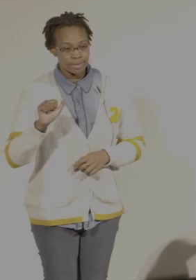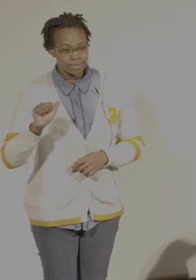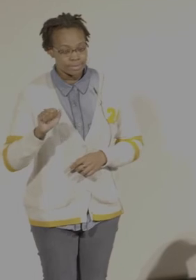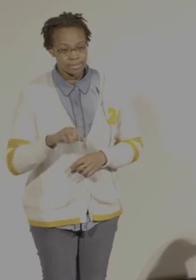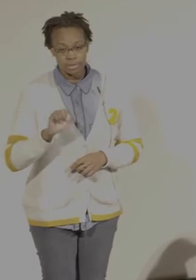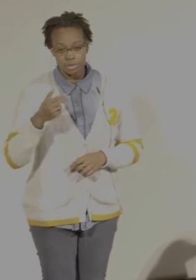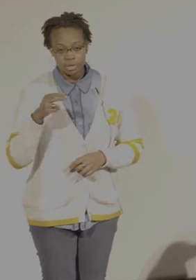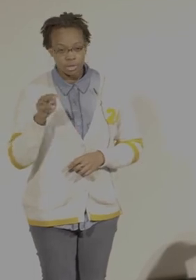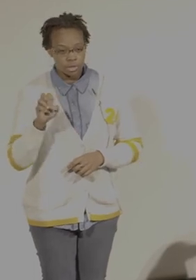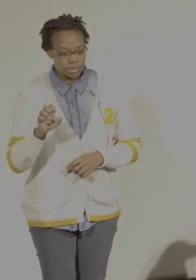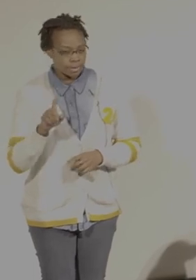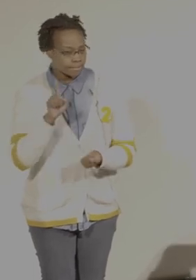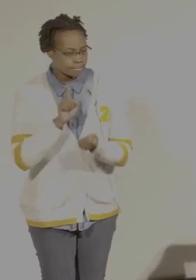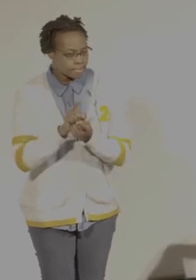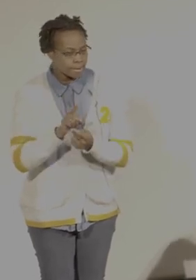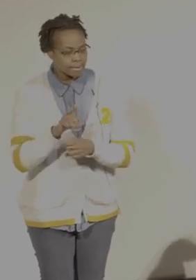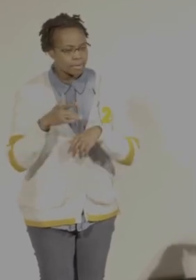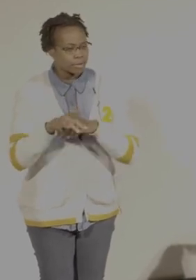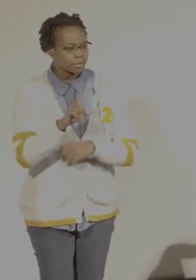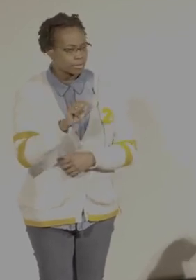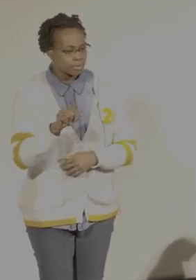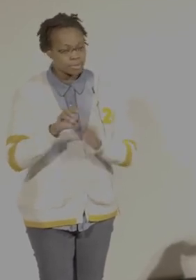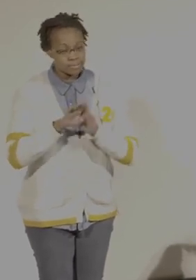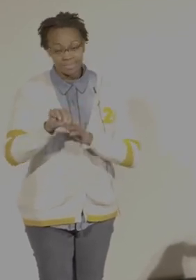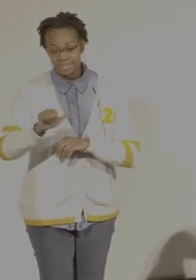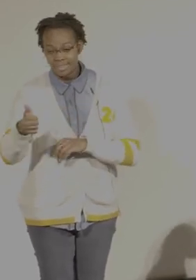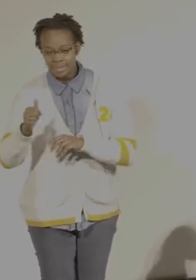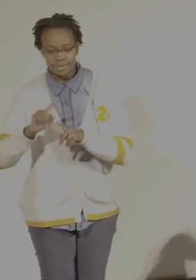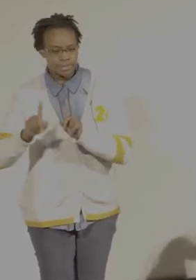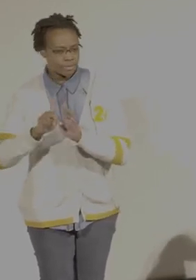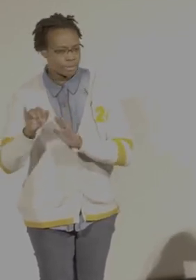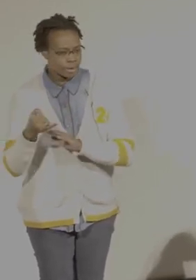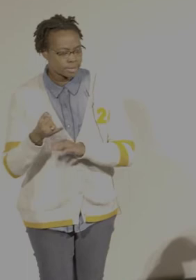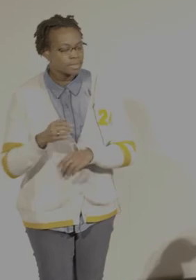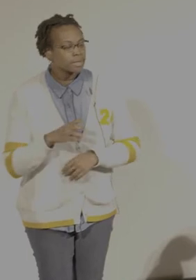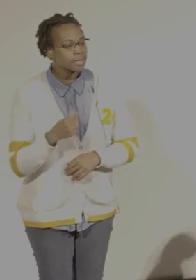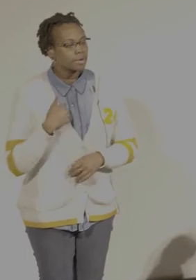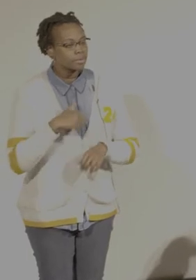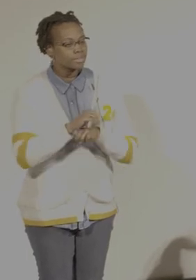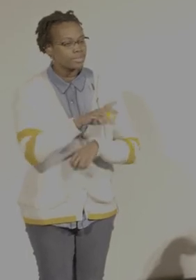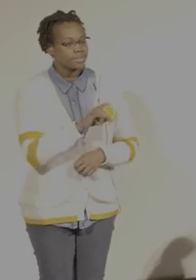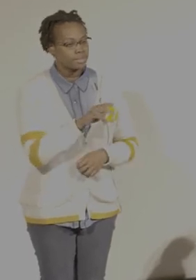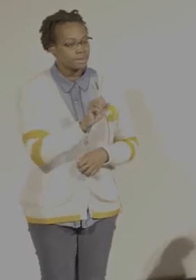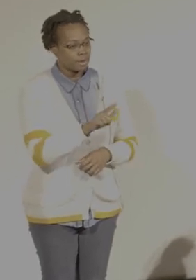met in early 2020 and we were developing another project. And we sent Daniel and Odessa to Europe